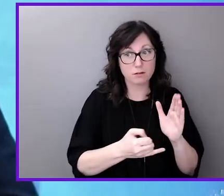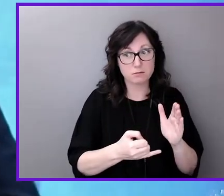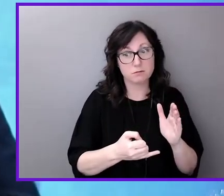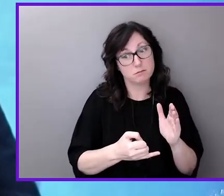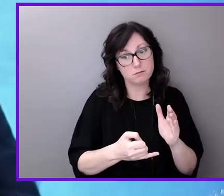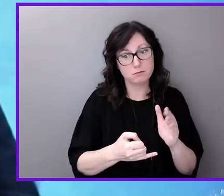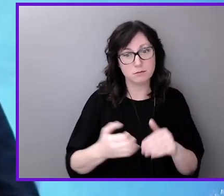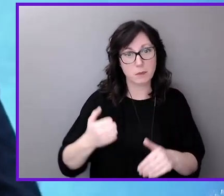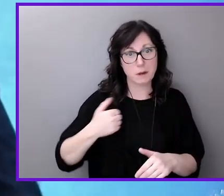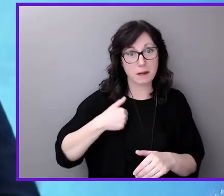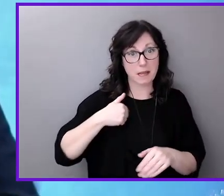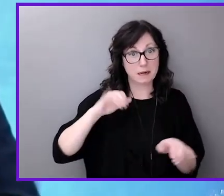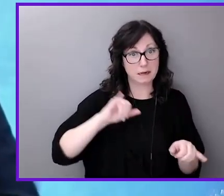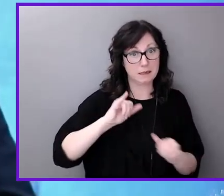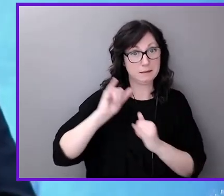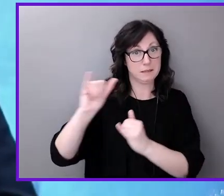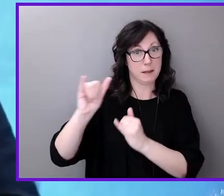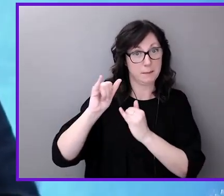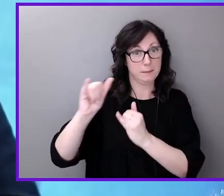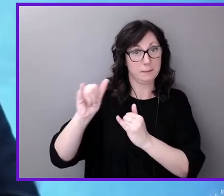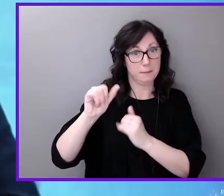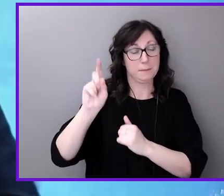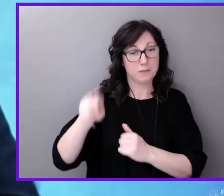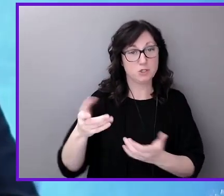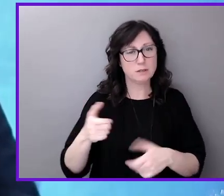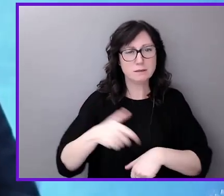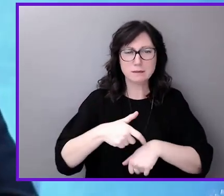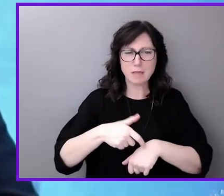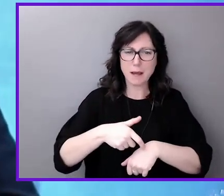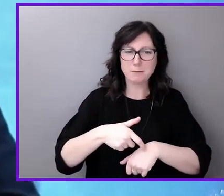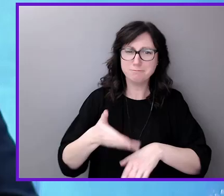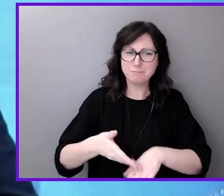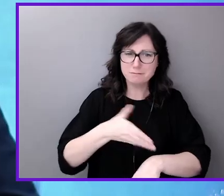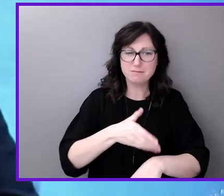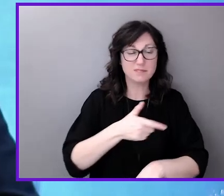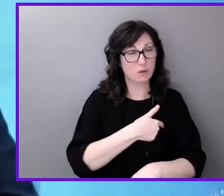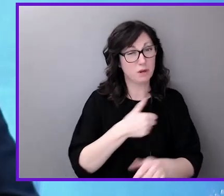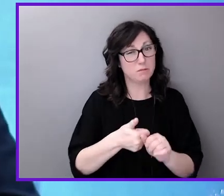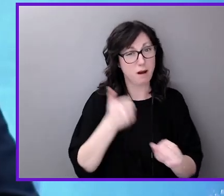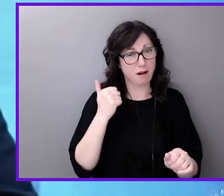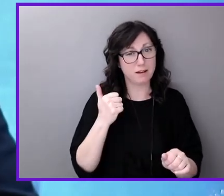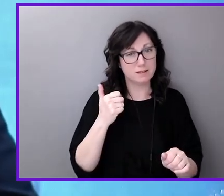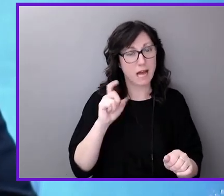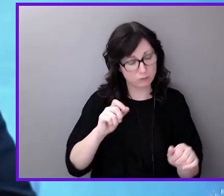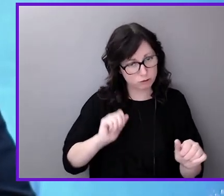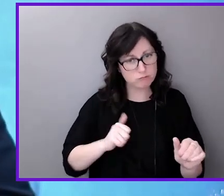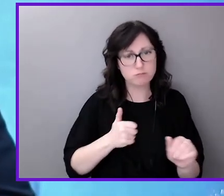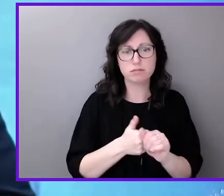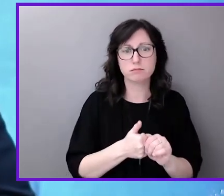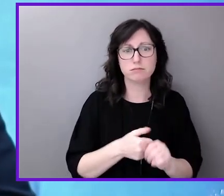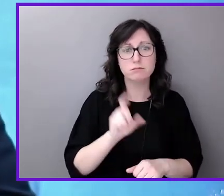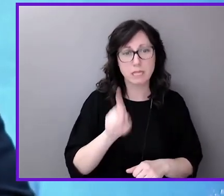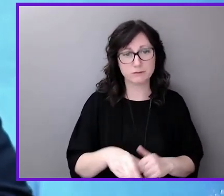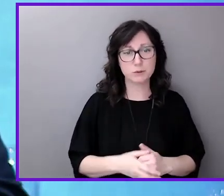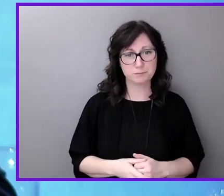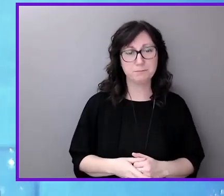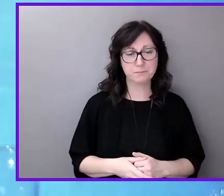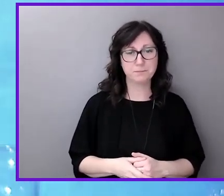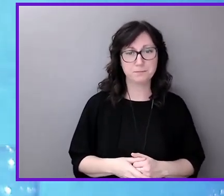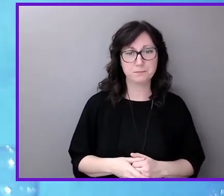a country of this time, and we’re lagging behind right now on that front. I might just add